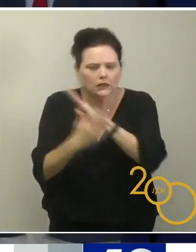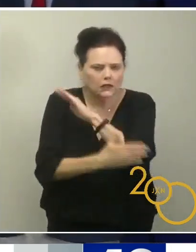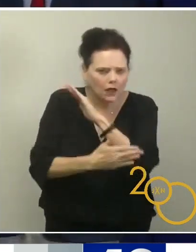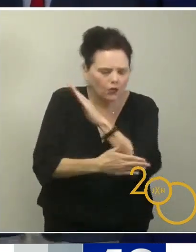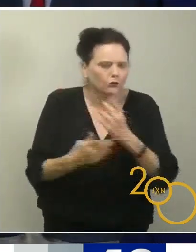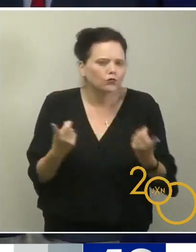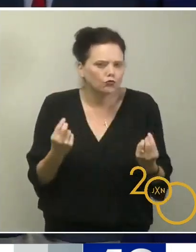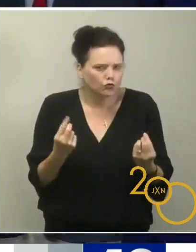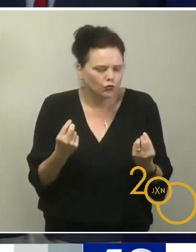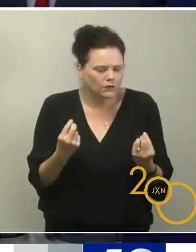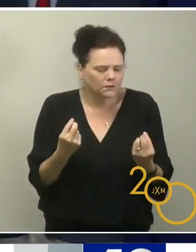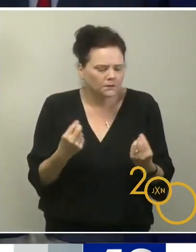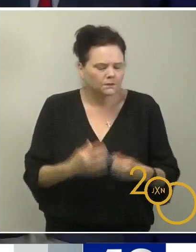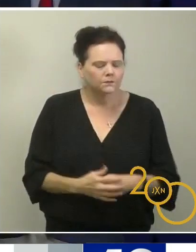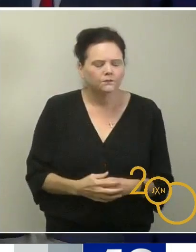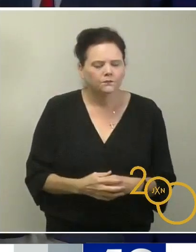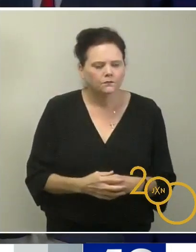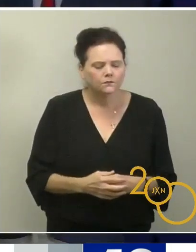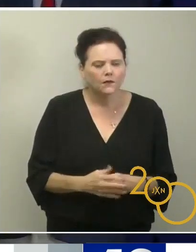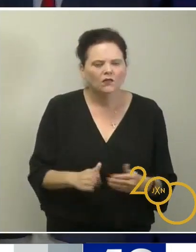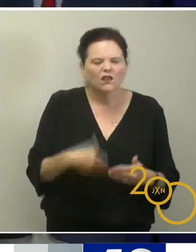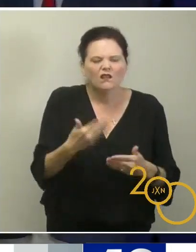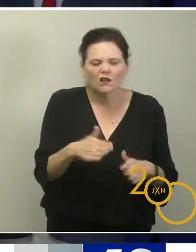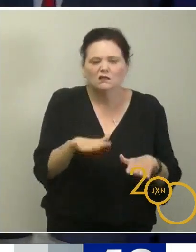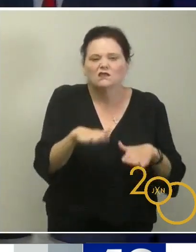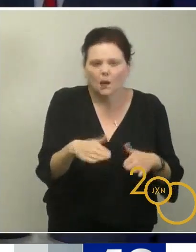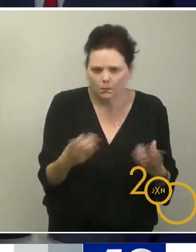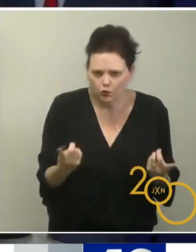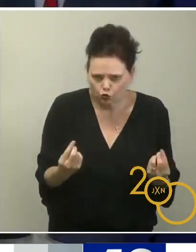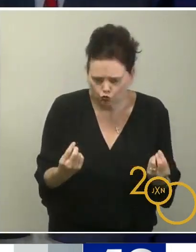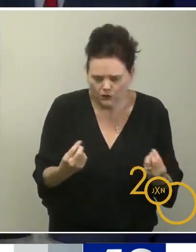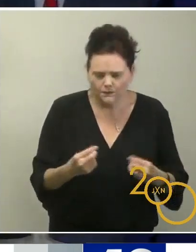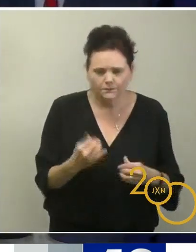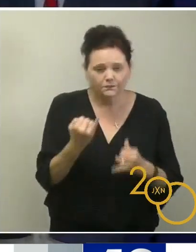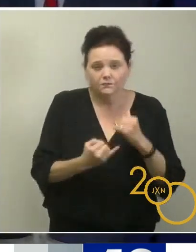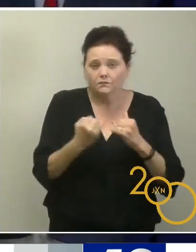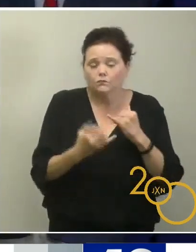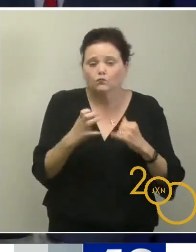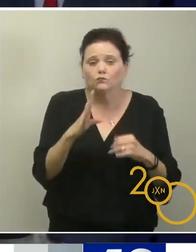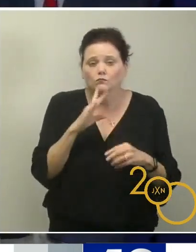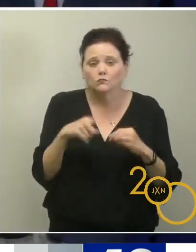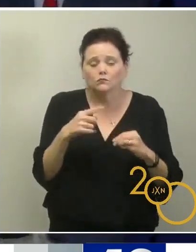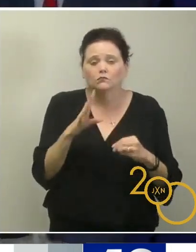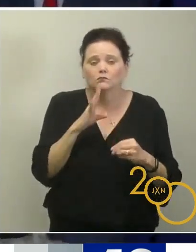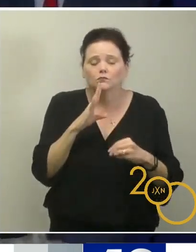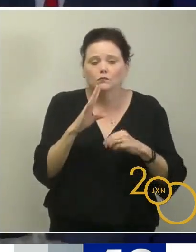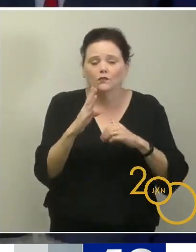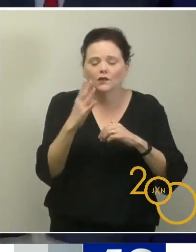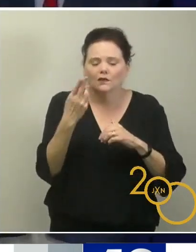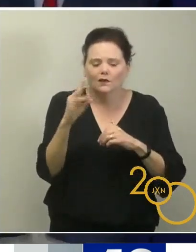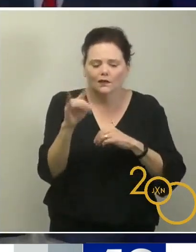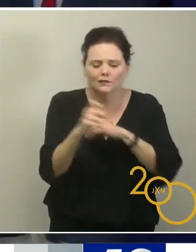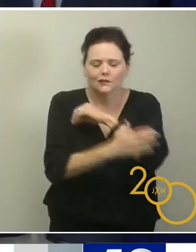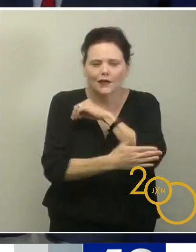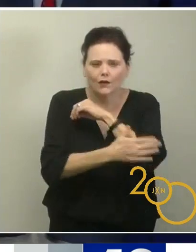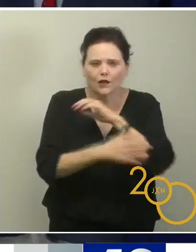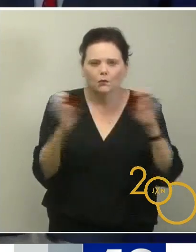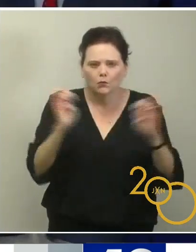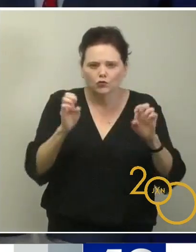WHERE WE START READING SHOTS. WHERE WE JUST READING OTHER THINGS. WE ARE GOING TO THE SAME THING THIS OPERATION. AND THE CITY AND STATE THE COUNTY ARE ALL DOING IN THE